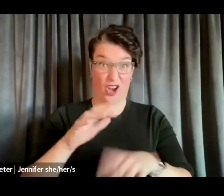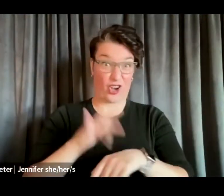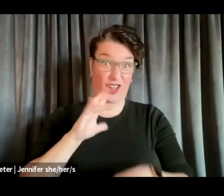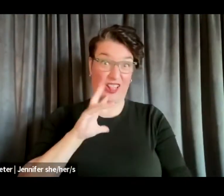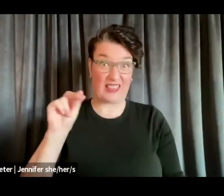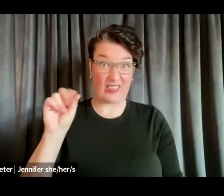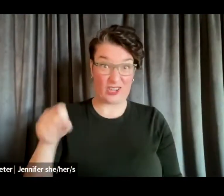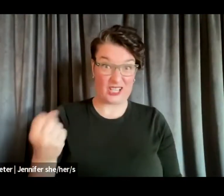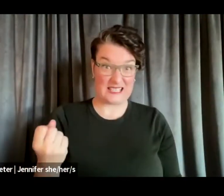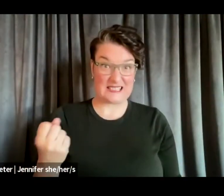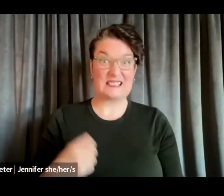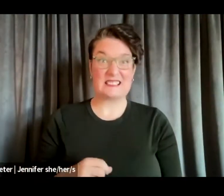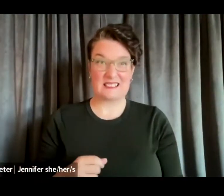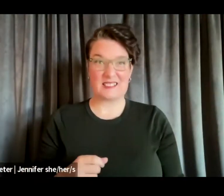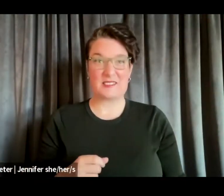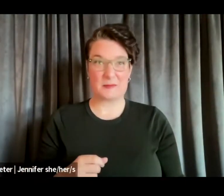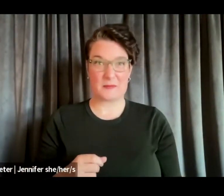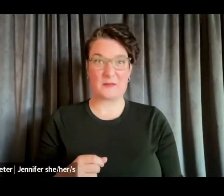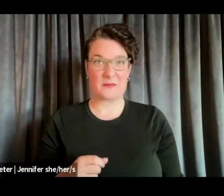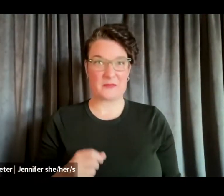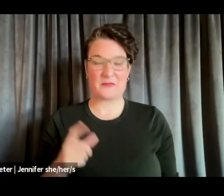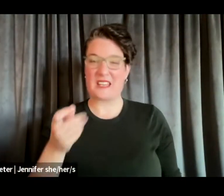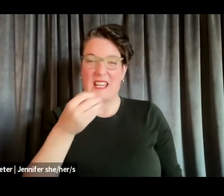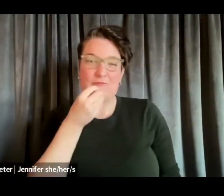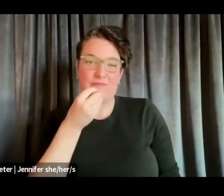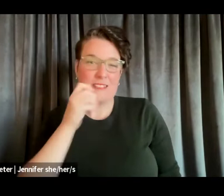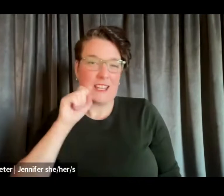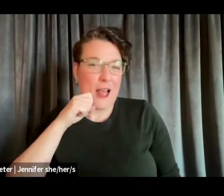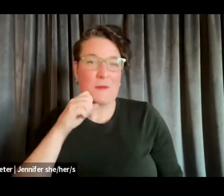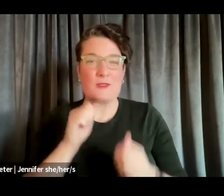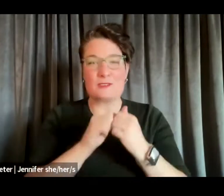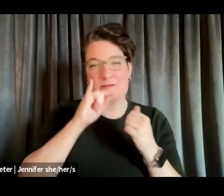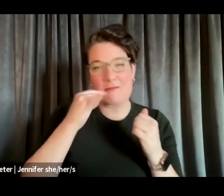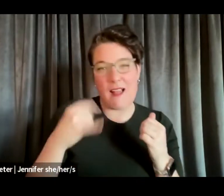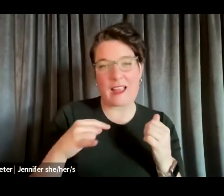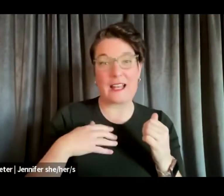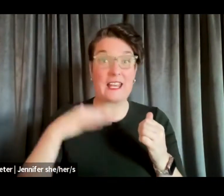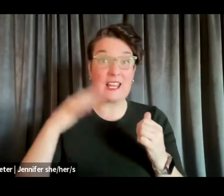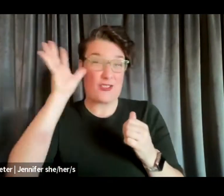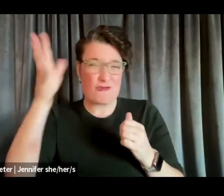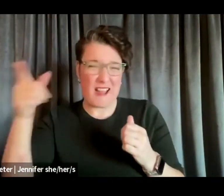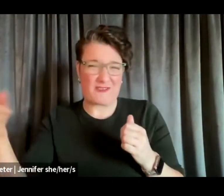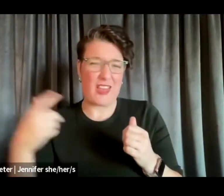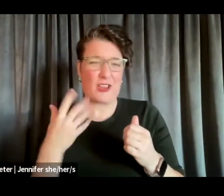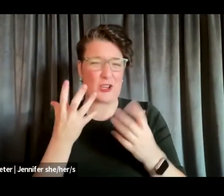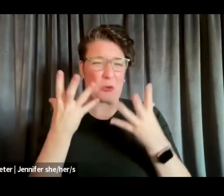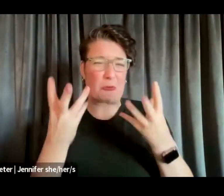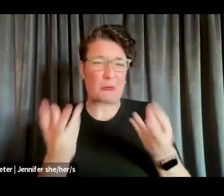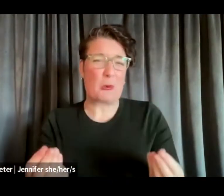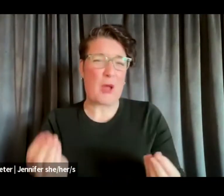And eating apples and honey, and my grandfather's like slobbery wet kisses